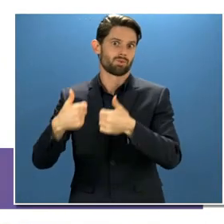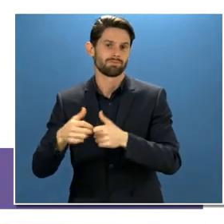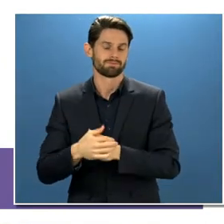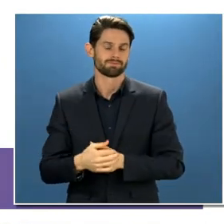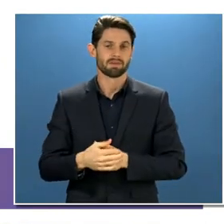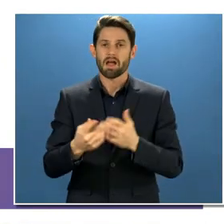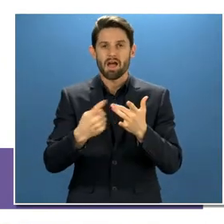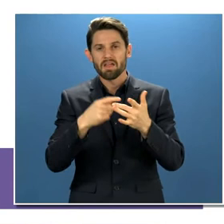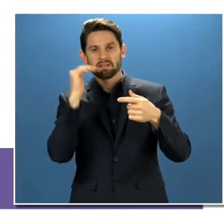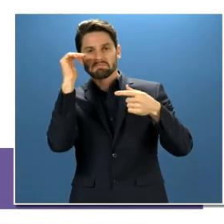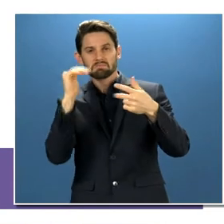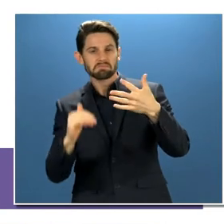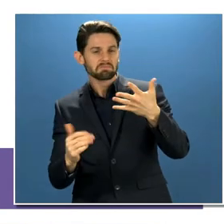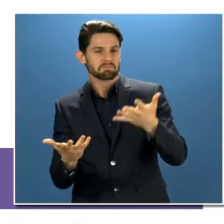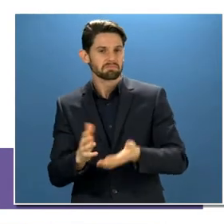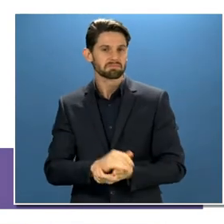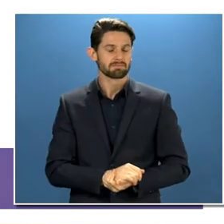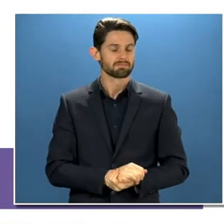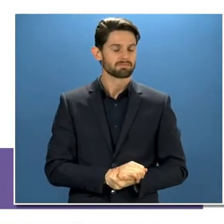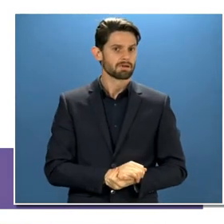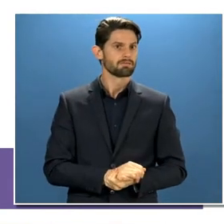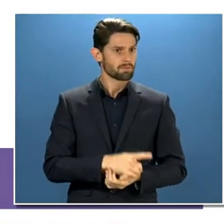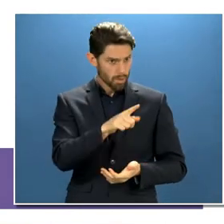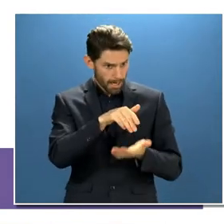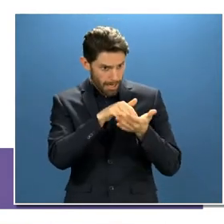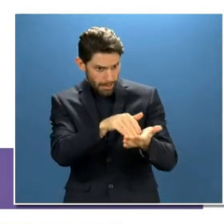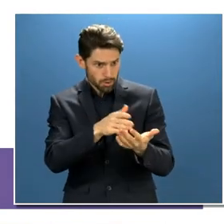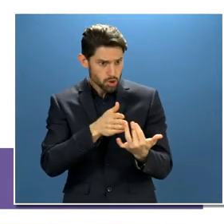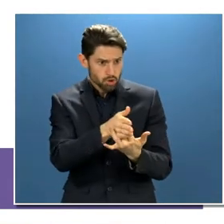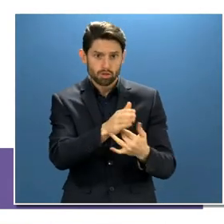Yes, it's been really good. And you helped people during COVID-19? Yes.